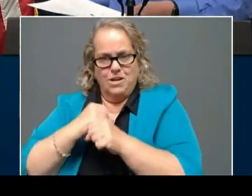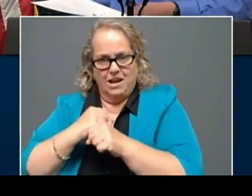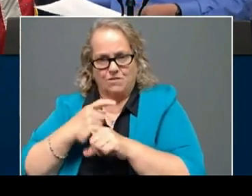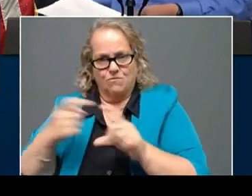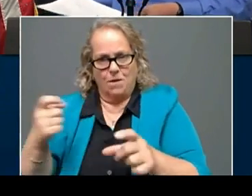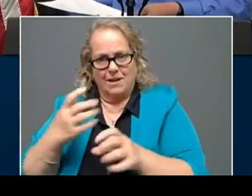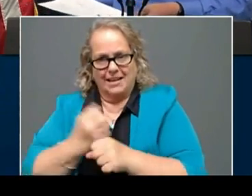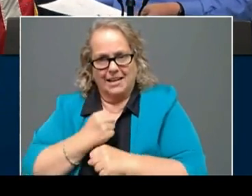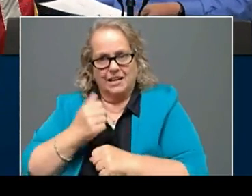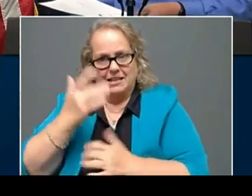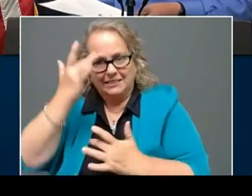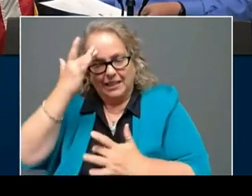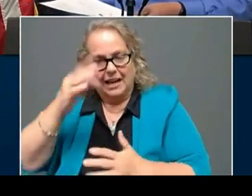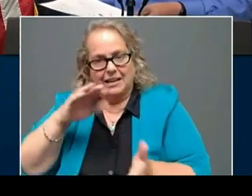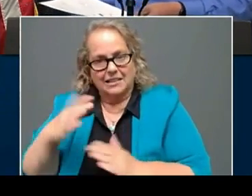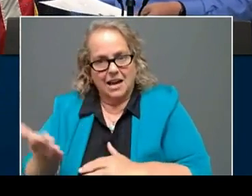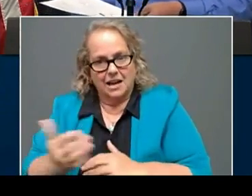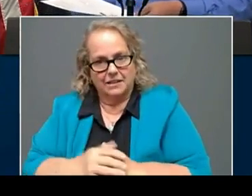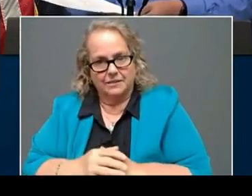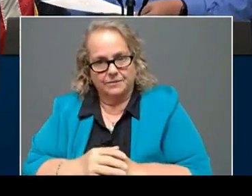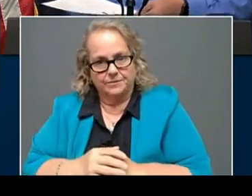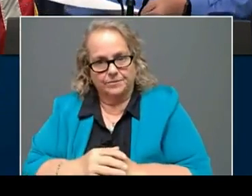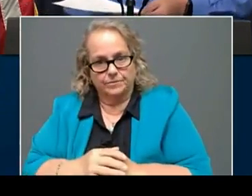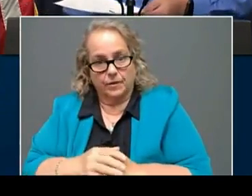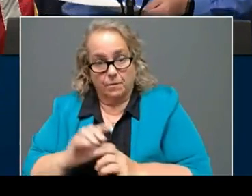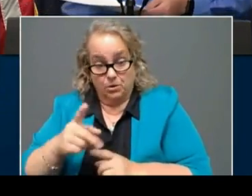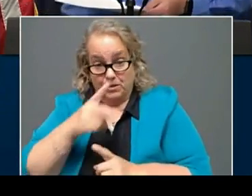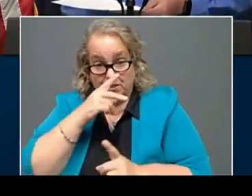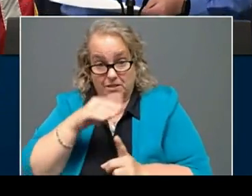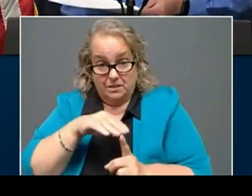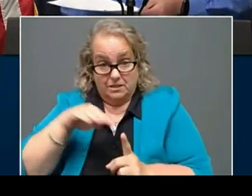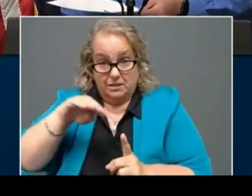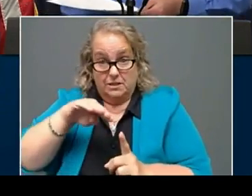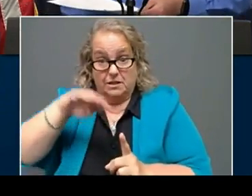vaccinated, but that is more than a doubling In the last three weeks. All